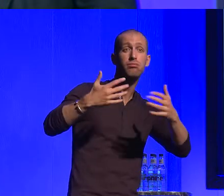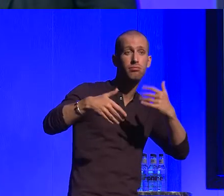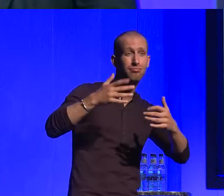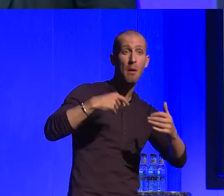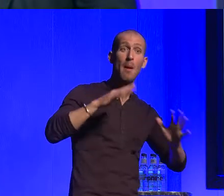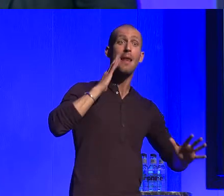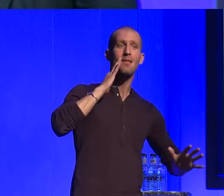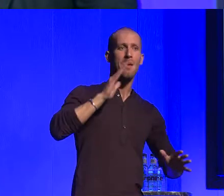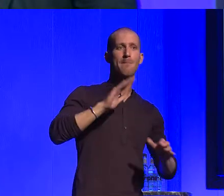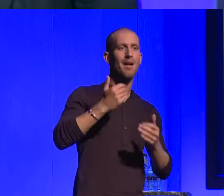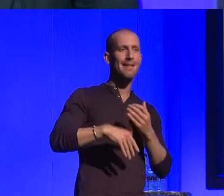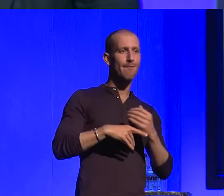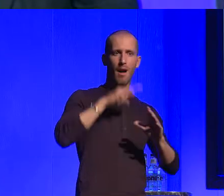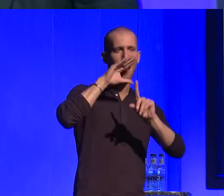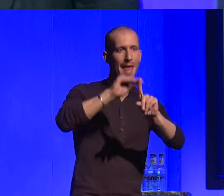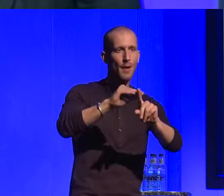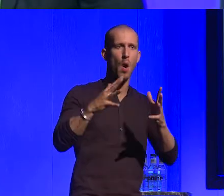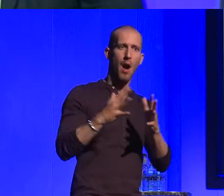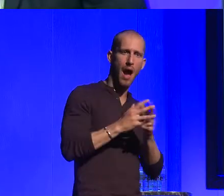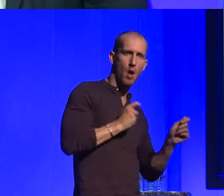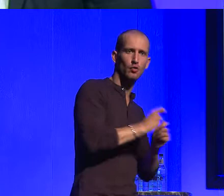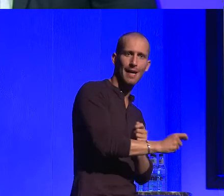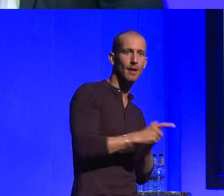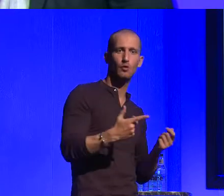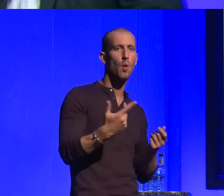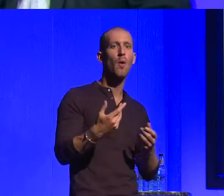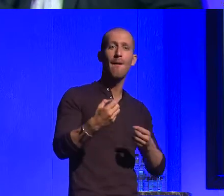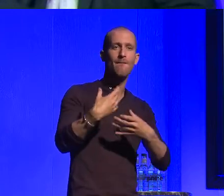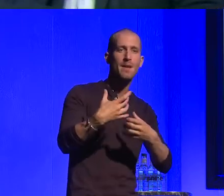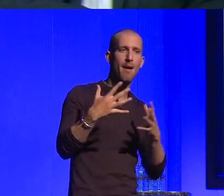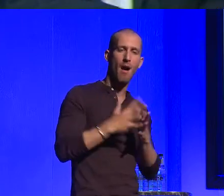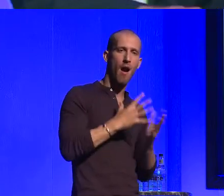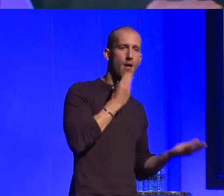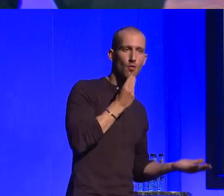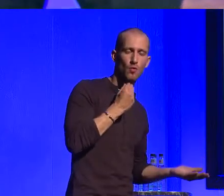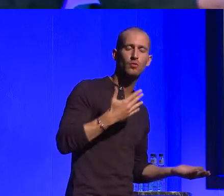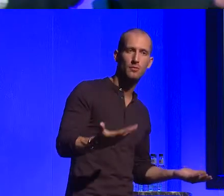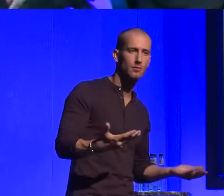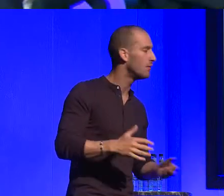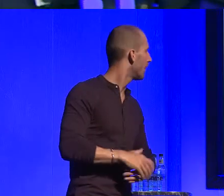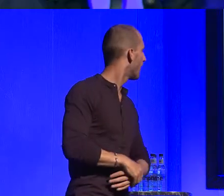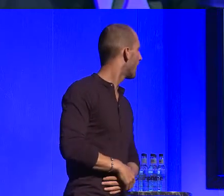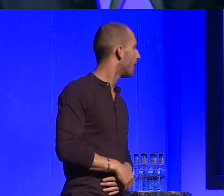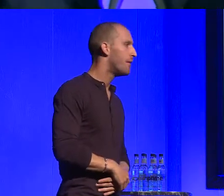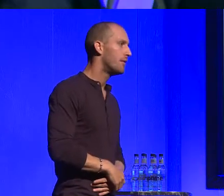Olivia Butterworth: Fantastic, thanks Joe. Tim, can I look to you to give your reflections, having been in the workshop? Tim Kelsey: Yes, I will.